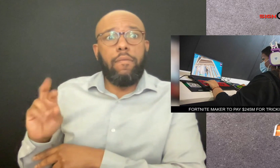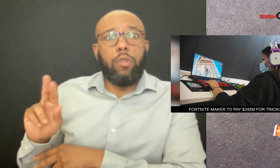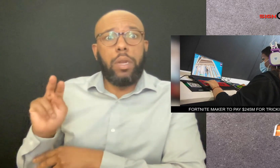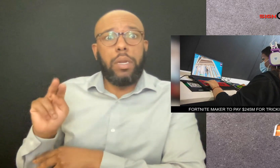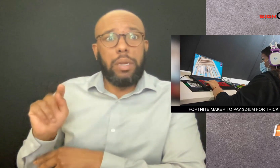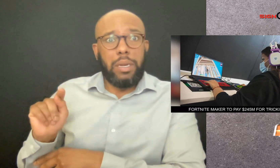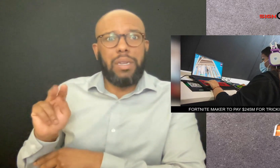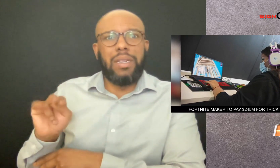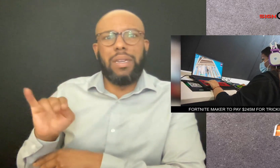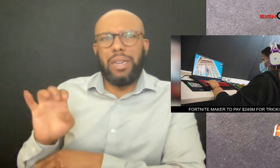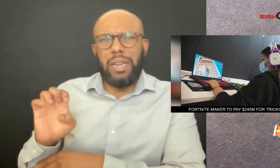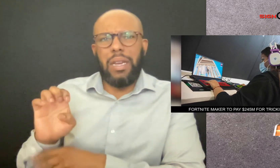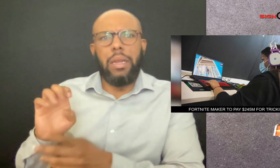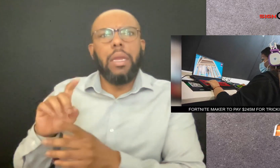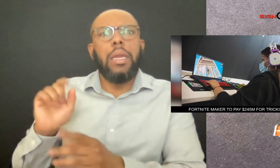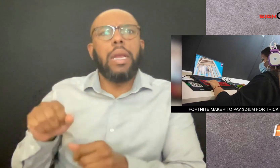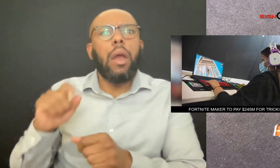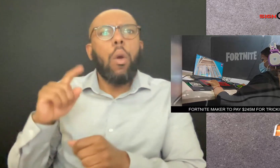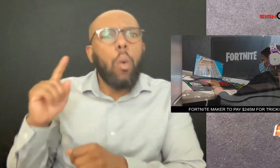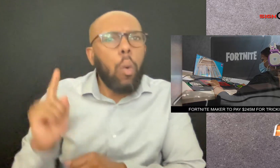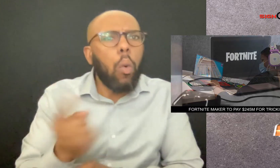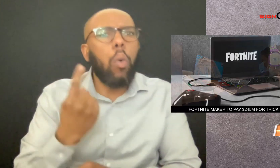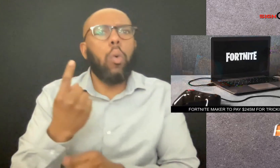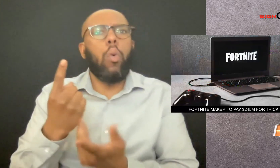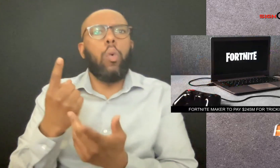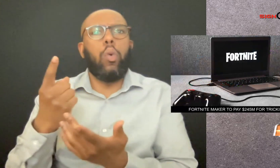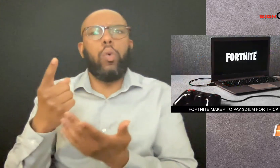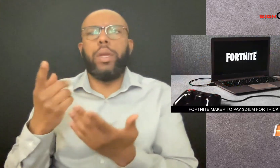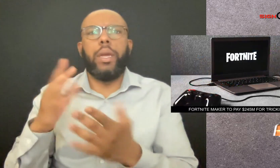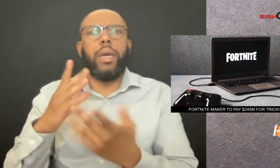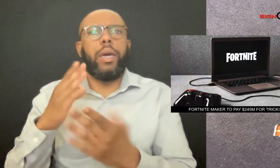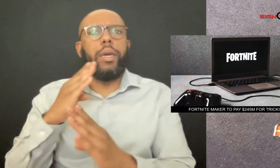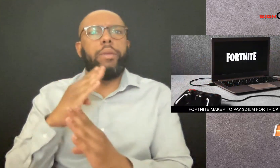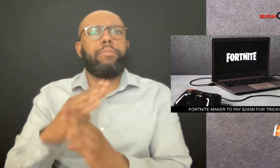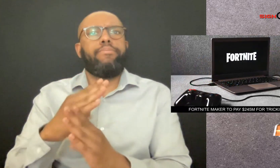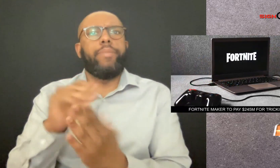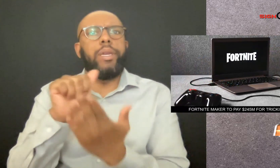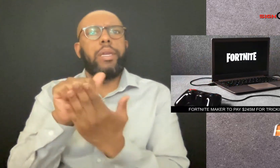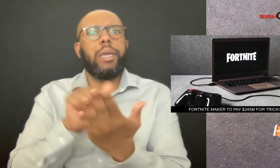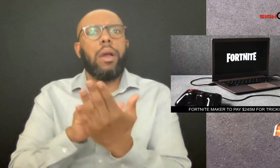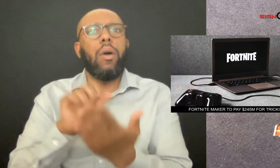And fortnite says it will only disable accounts that indicate fraud.